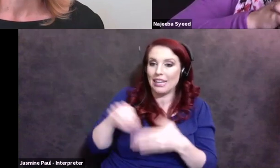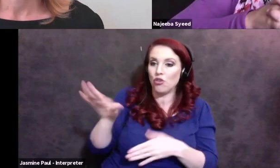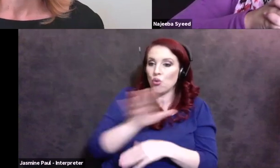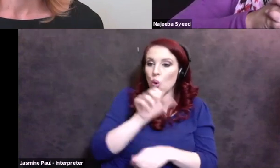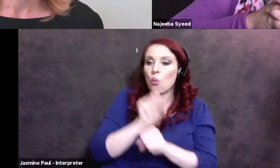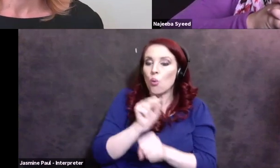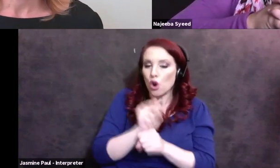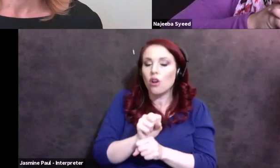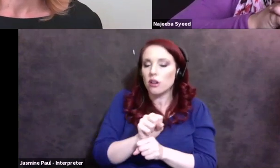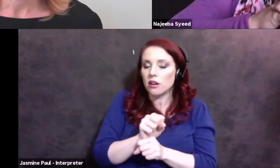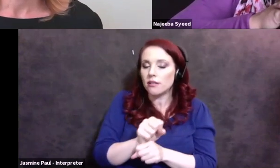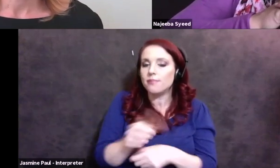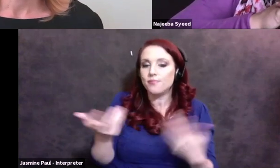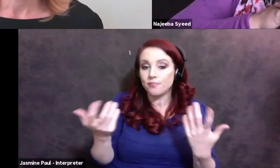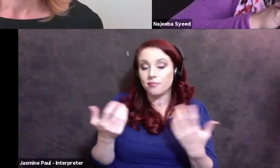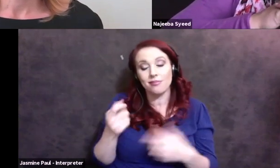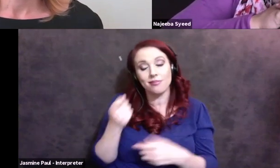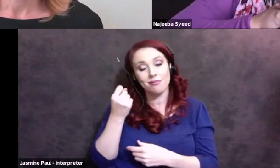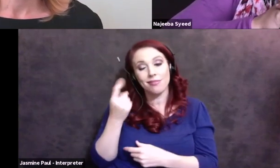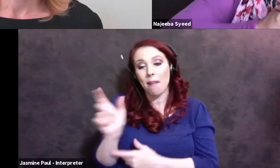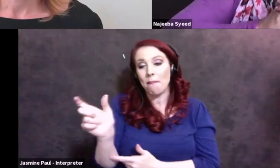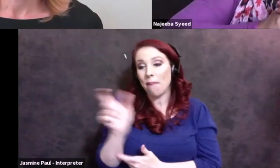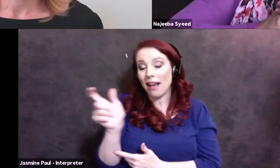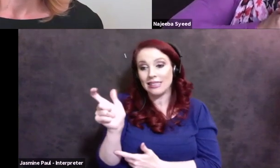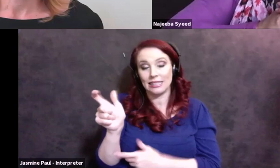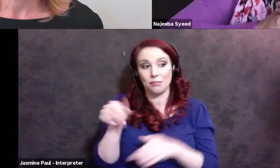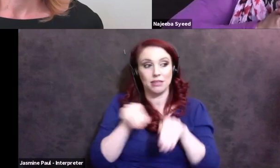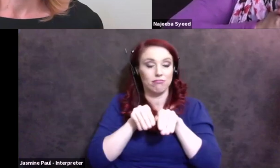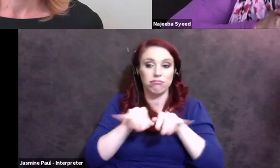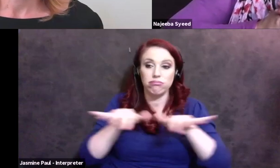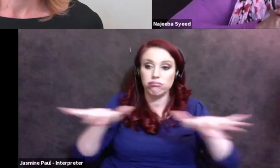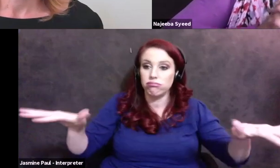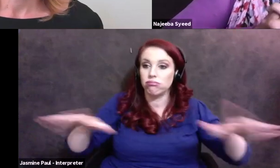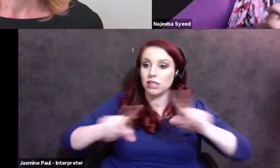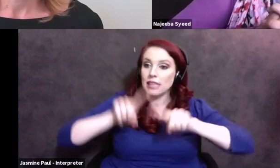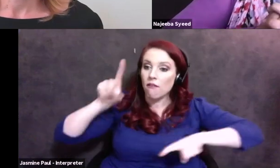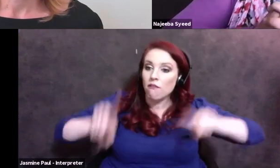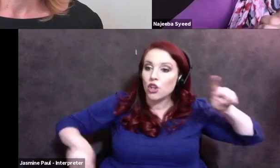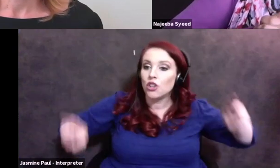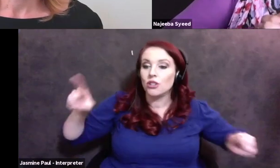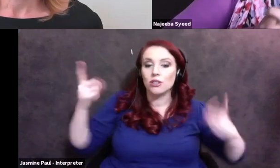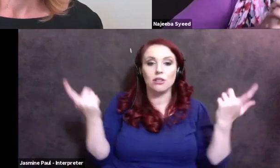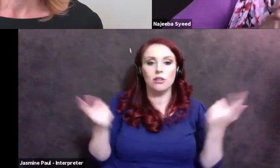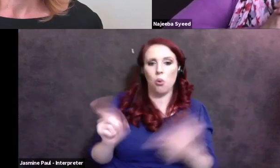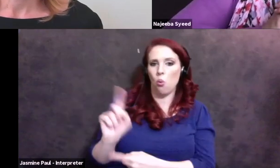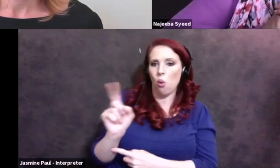Muslims are so vast in our diversity, where are the folks that are in your workplace?